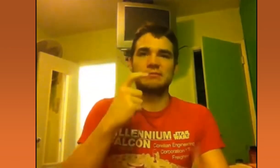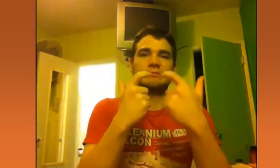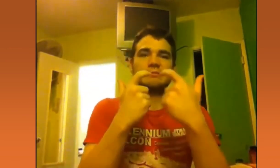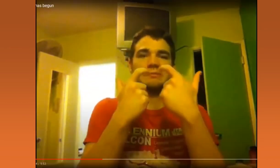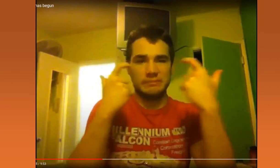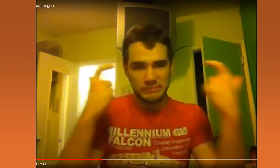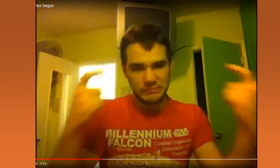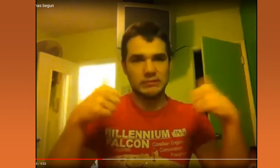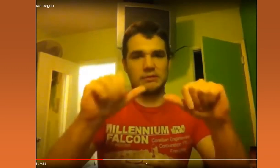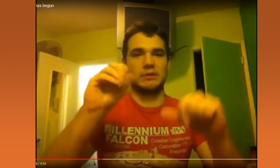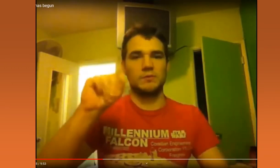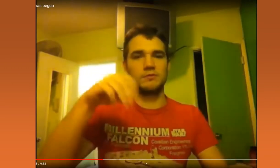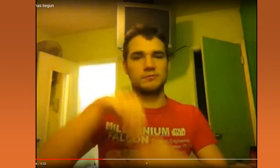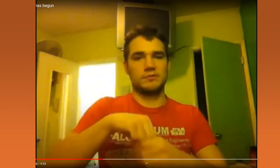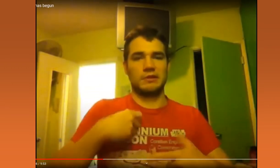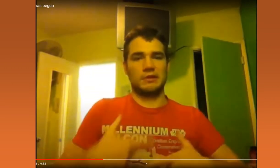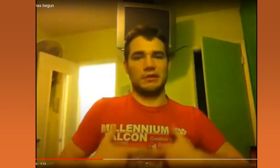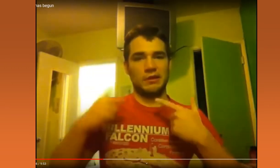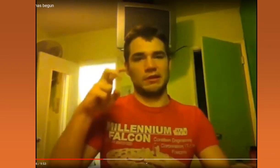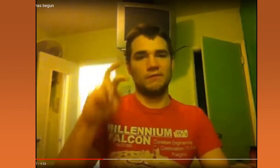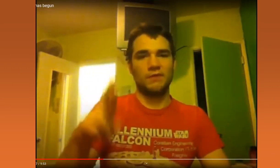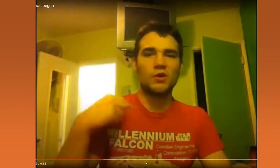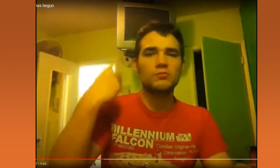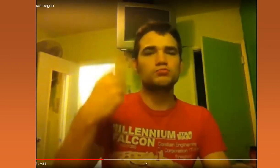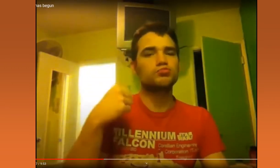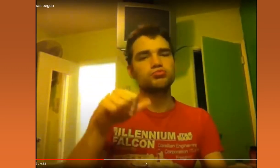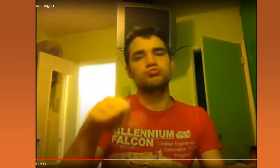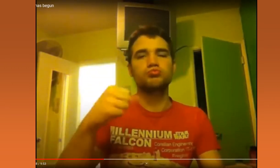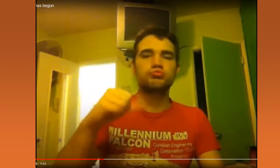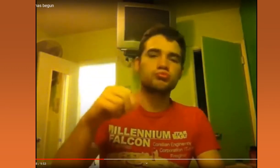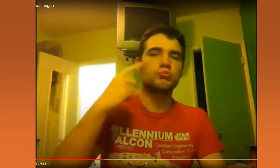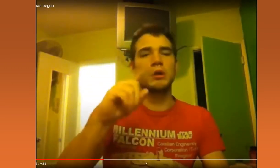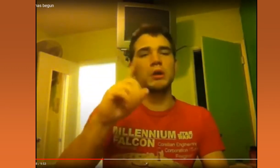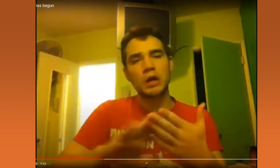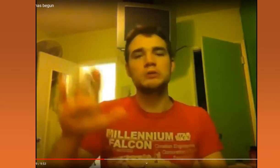This is a huge deal for me, the biggest thing I've ever done in my life.